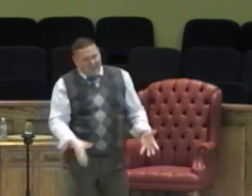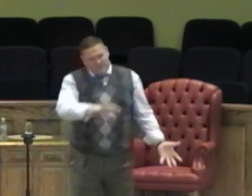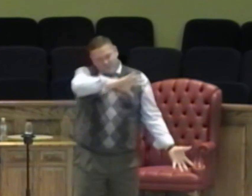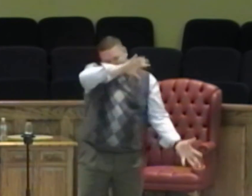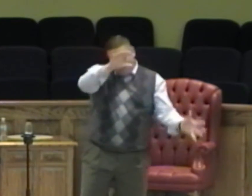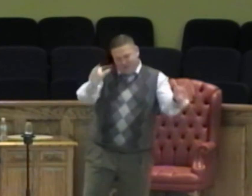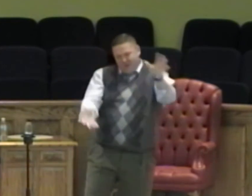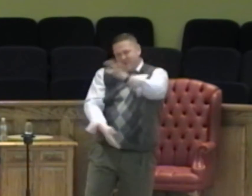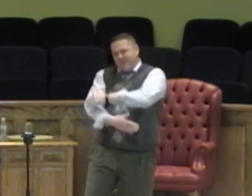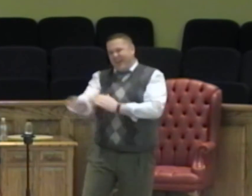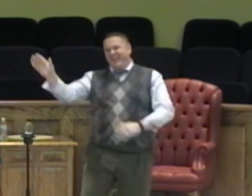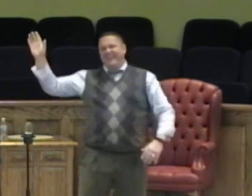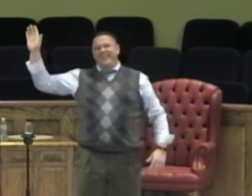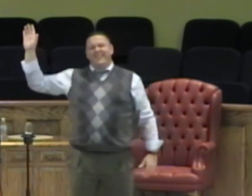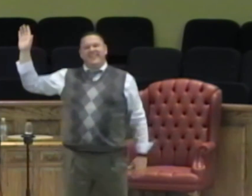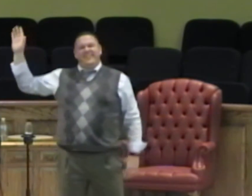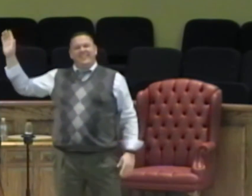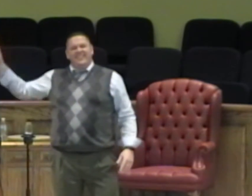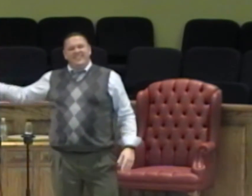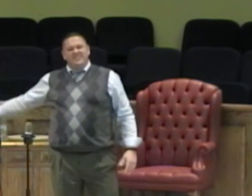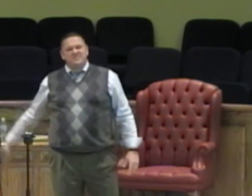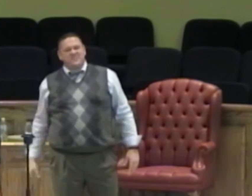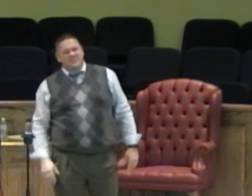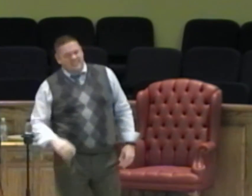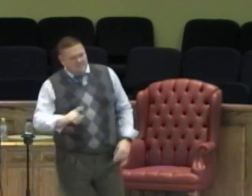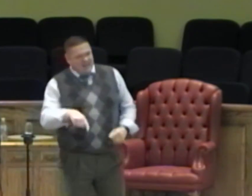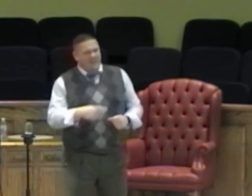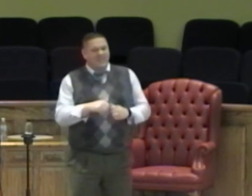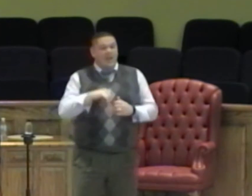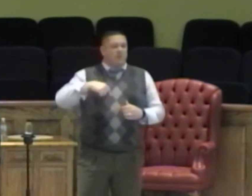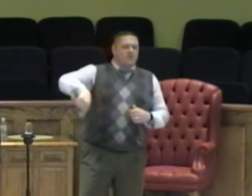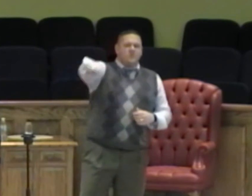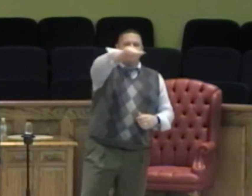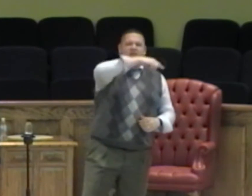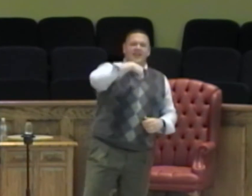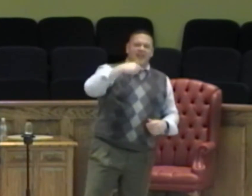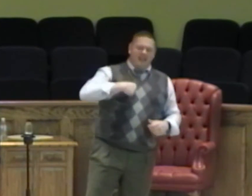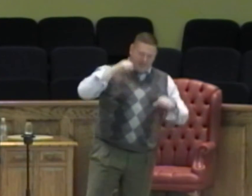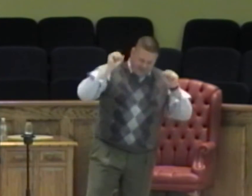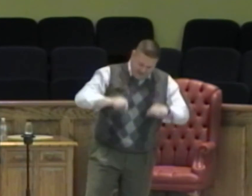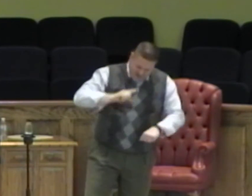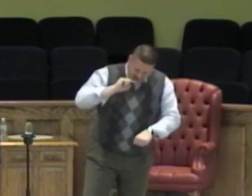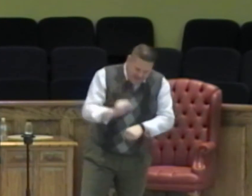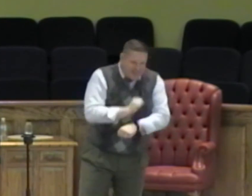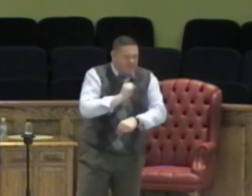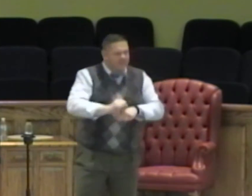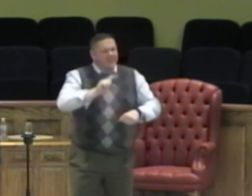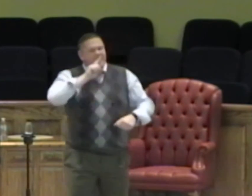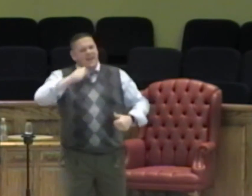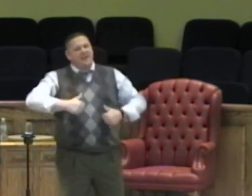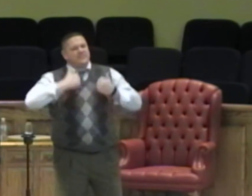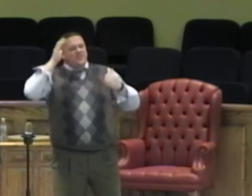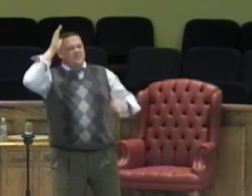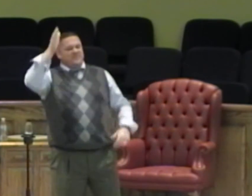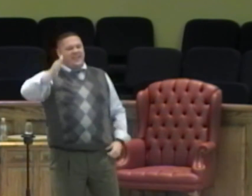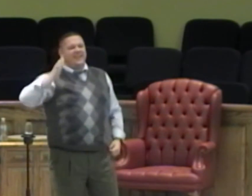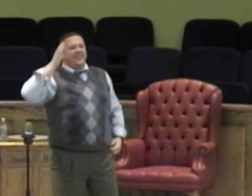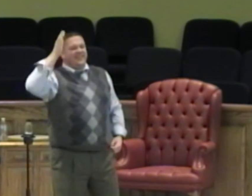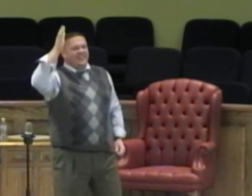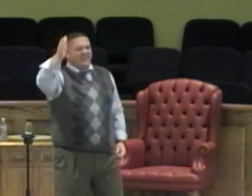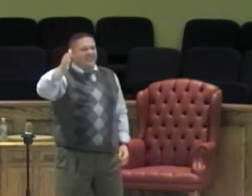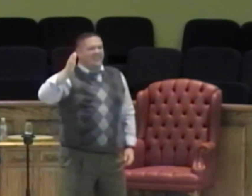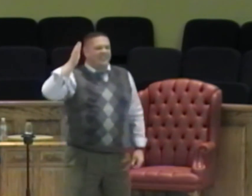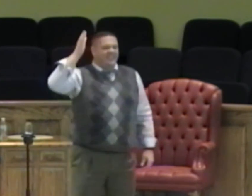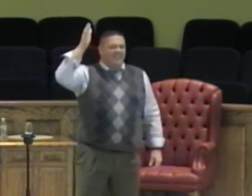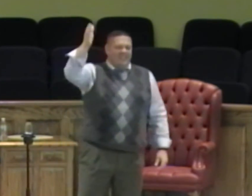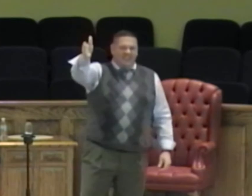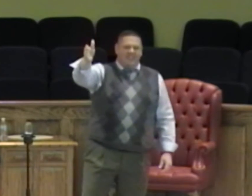That was rolled away So that you and I could have real life someday